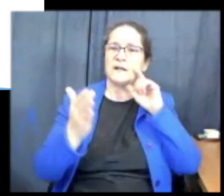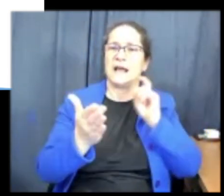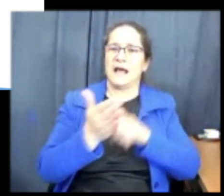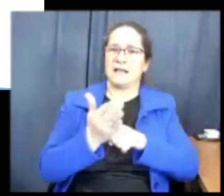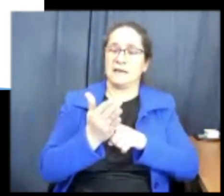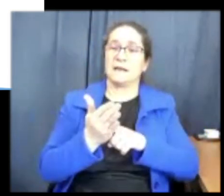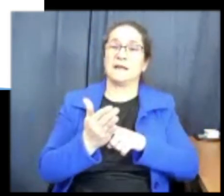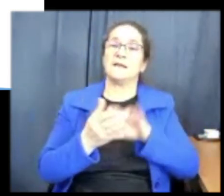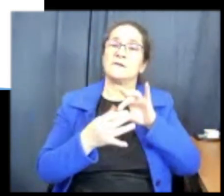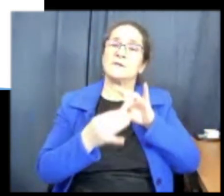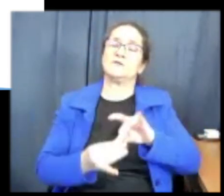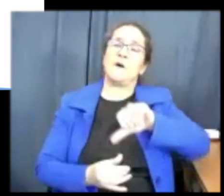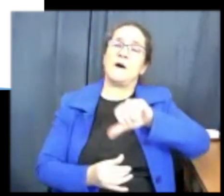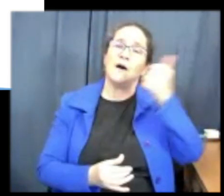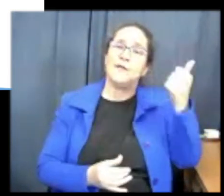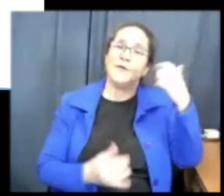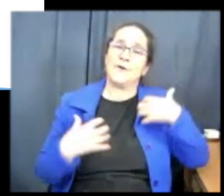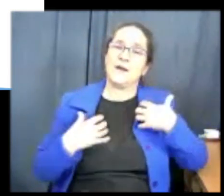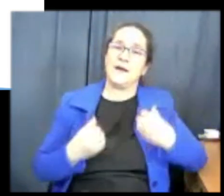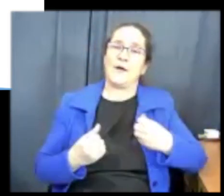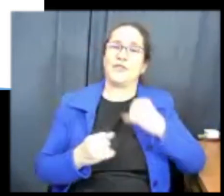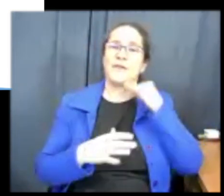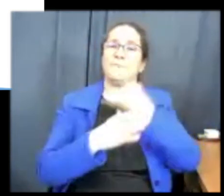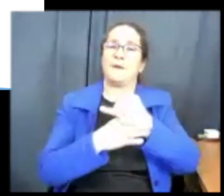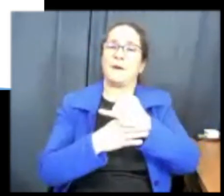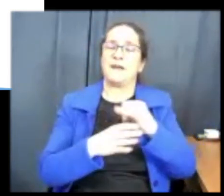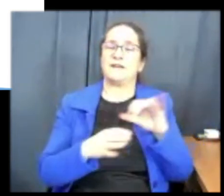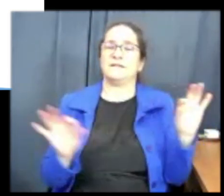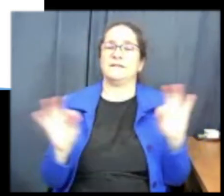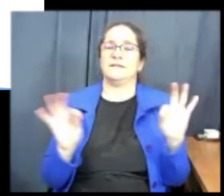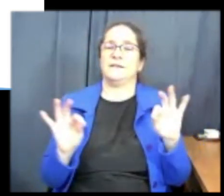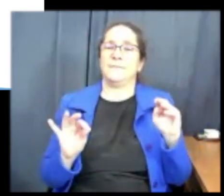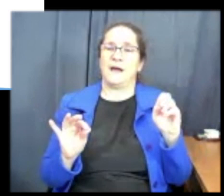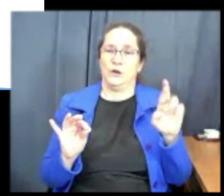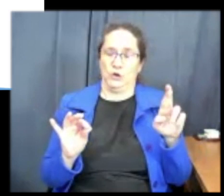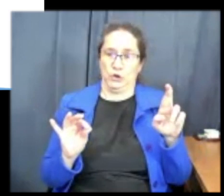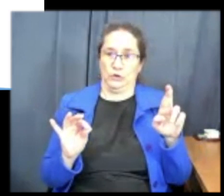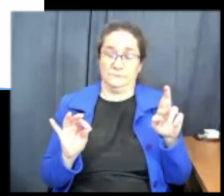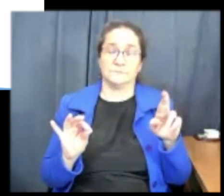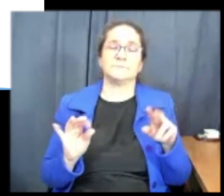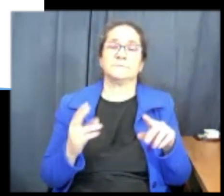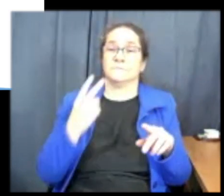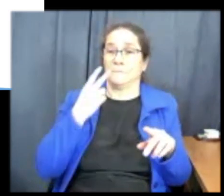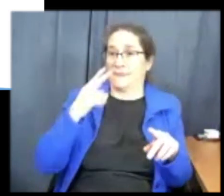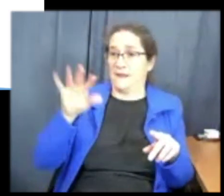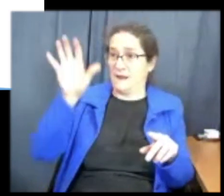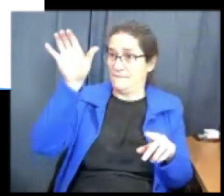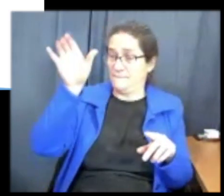impairment minor. And so on the right you have your data from 2017-2018